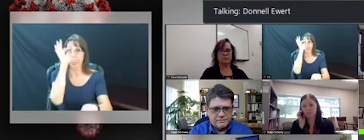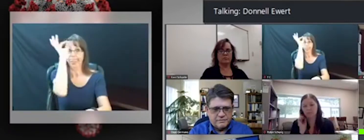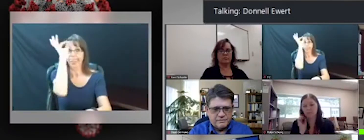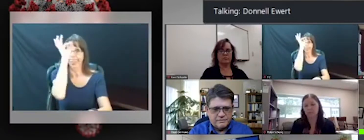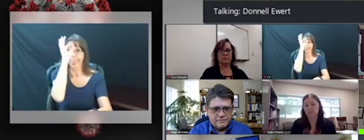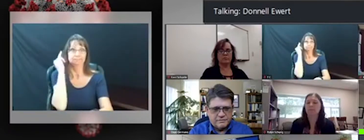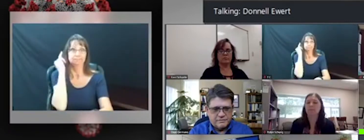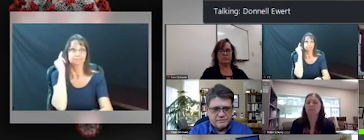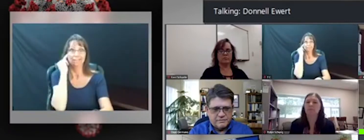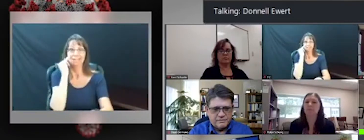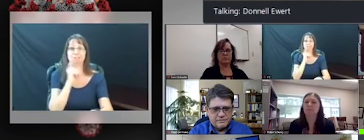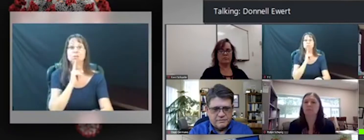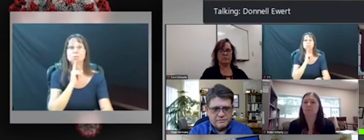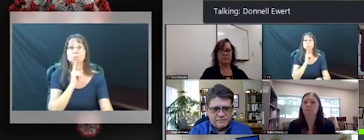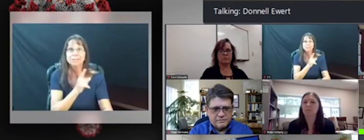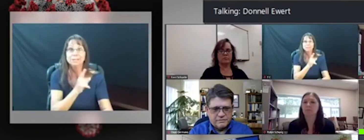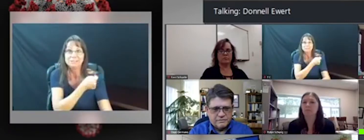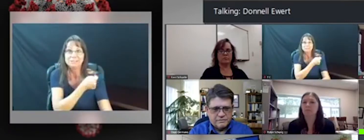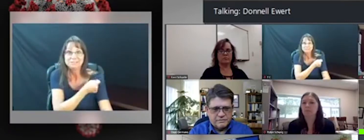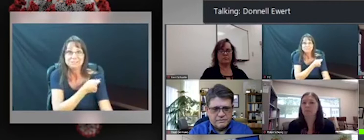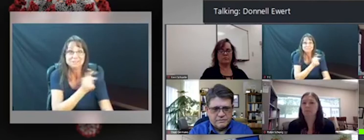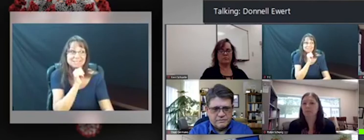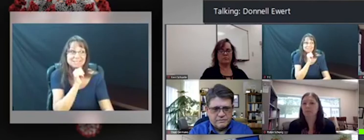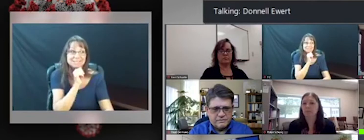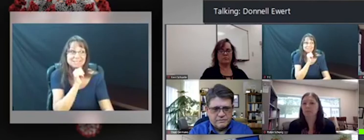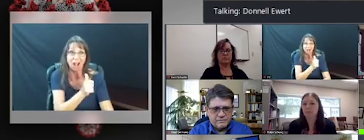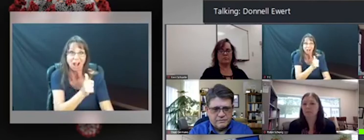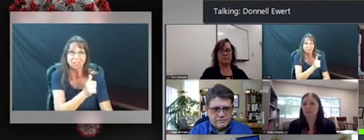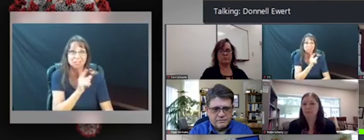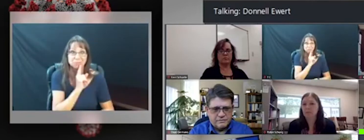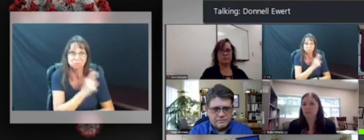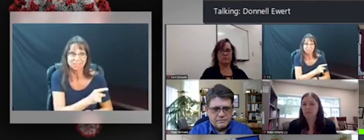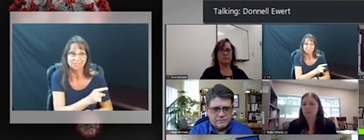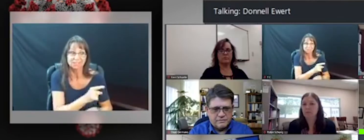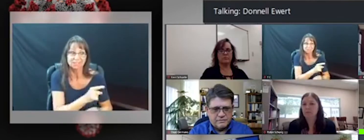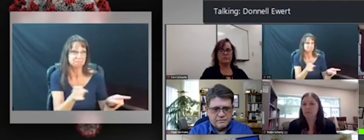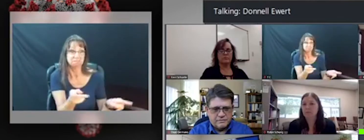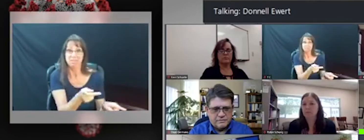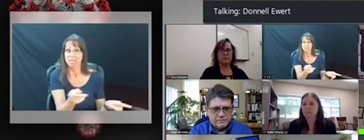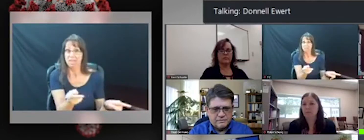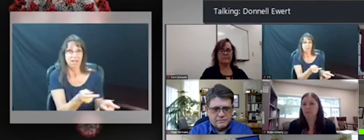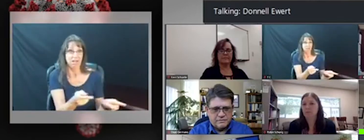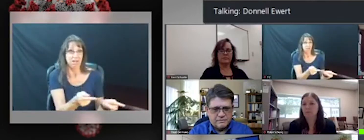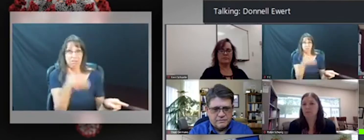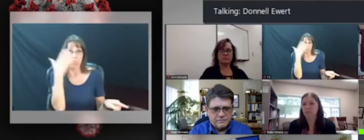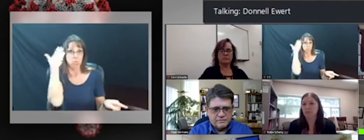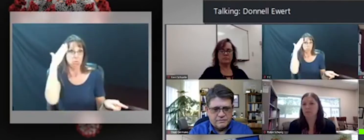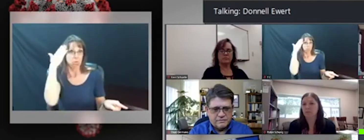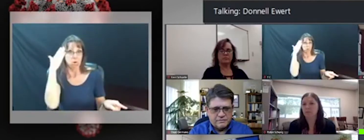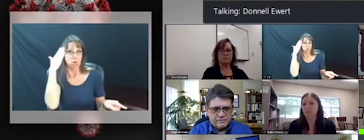syringe or whatever to the person knows which group there in. So, they are blinded.